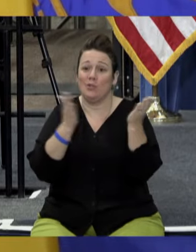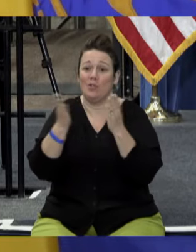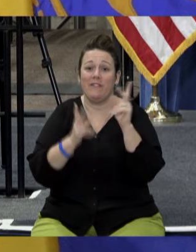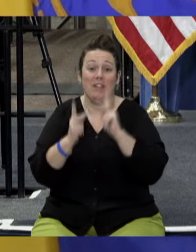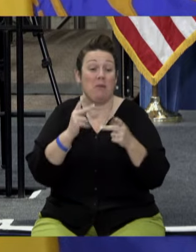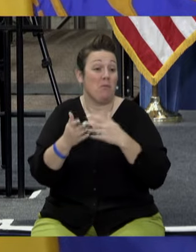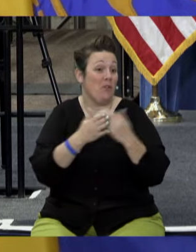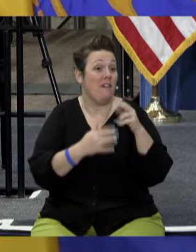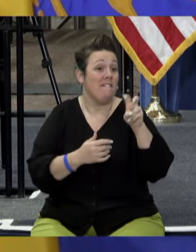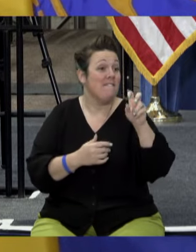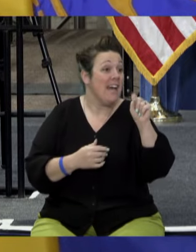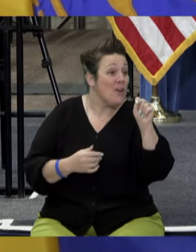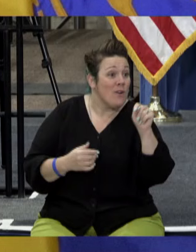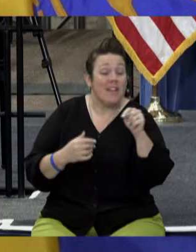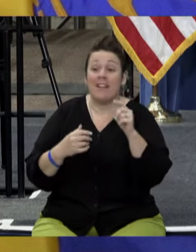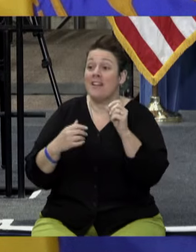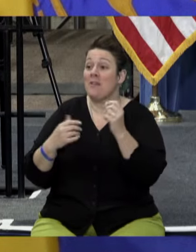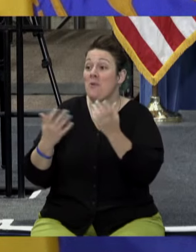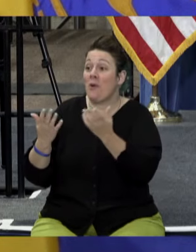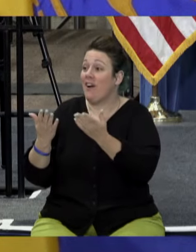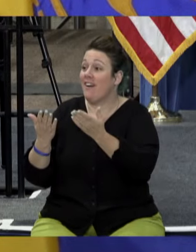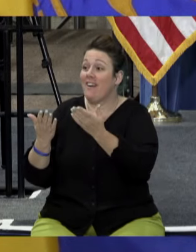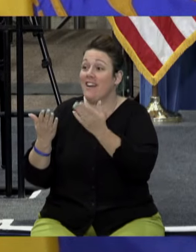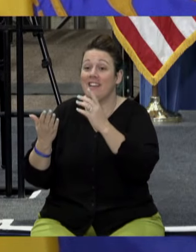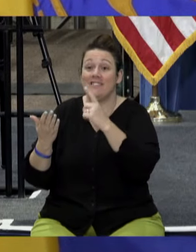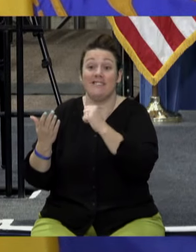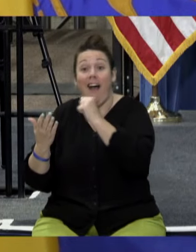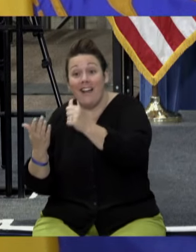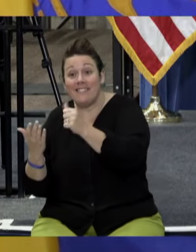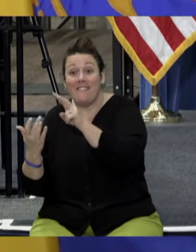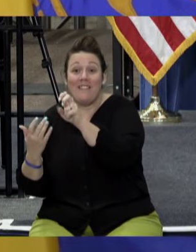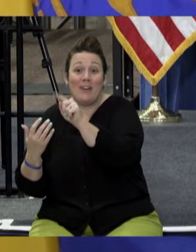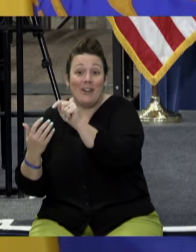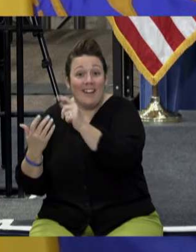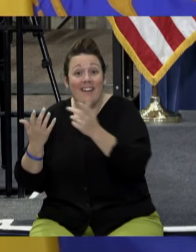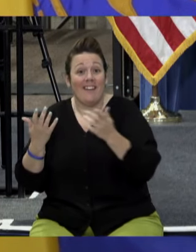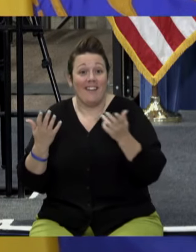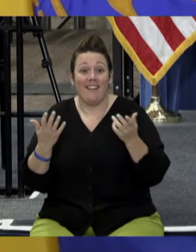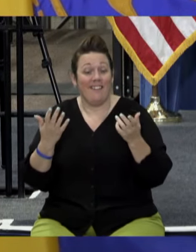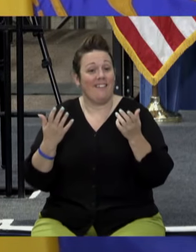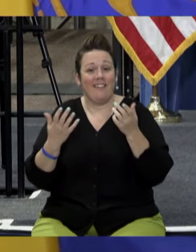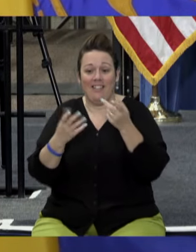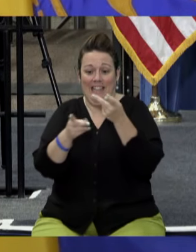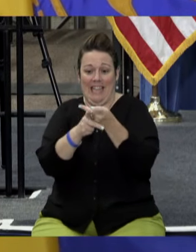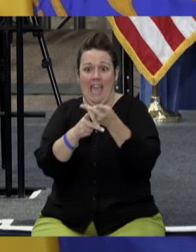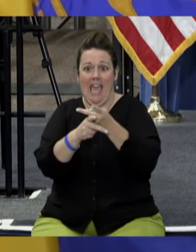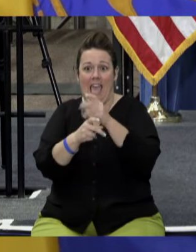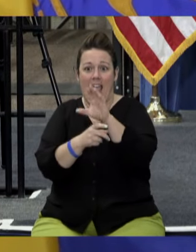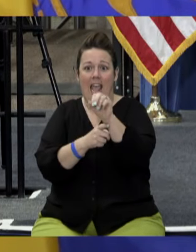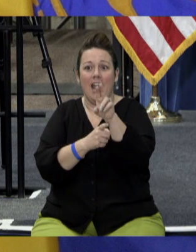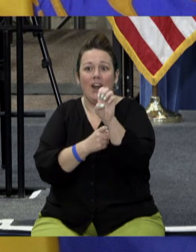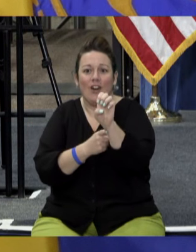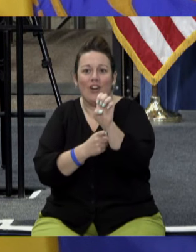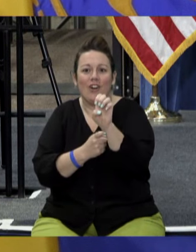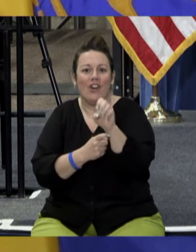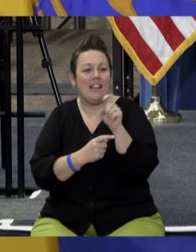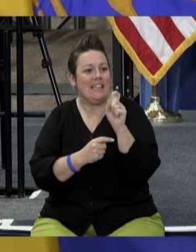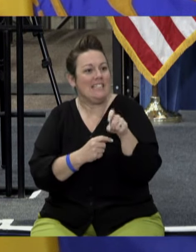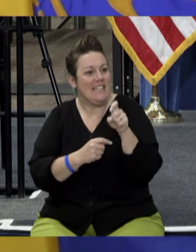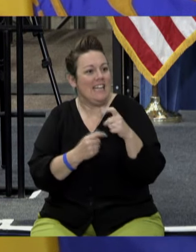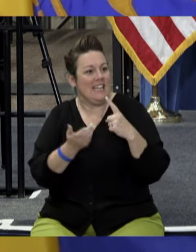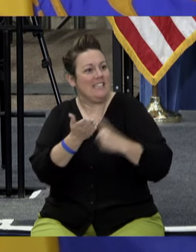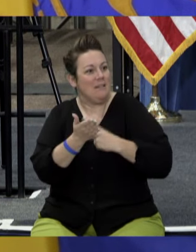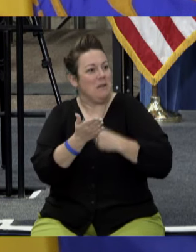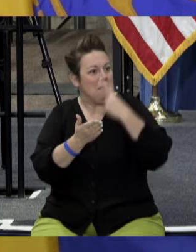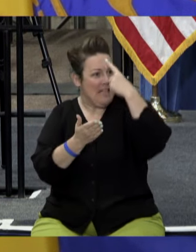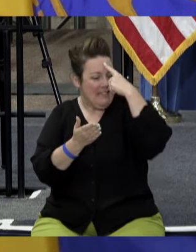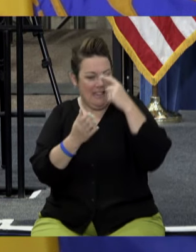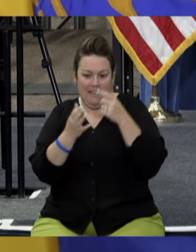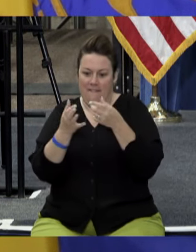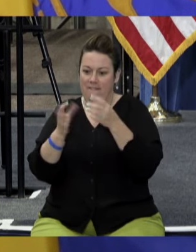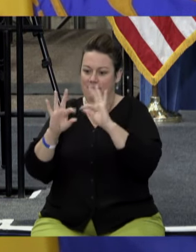veteran or not, the care that's needed that I think sometimes family caregivers can give